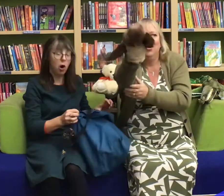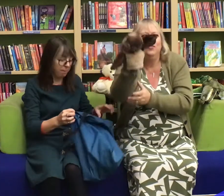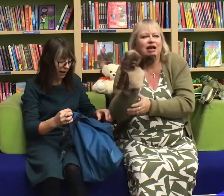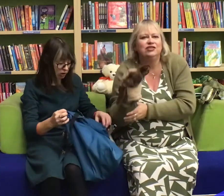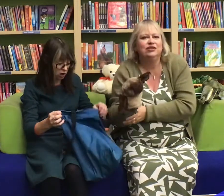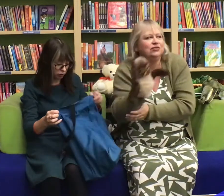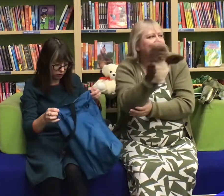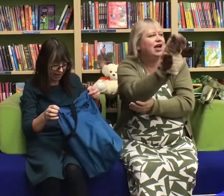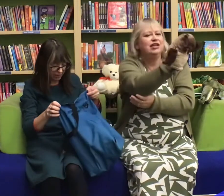hoot.